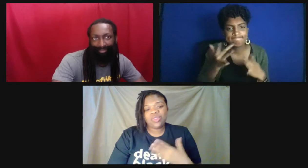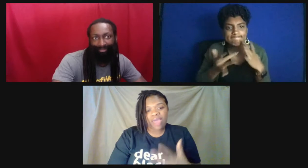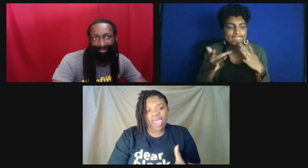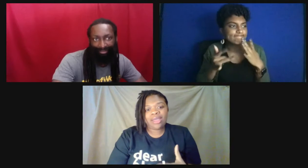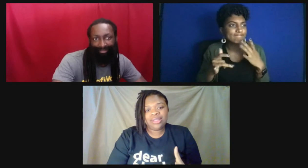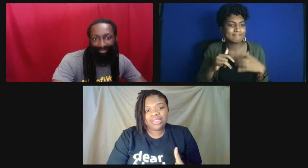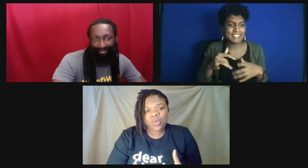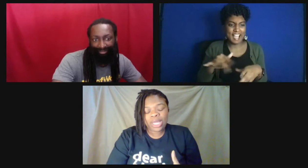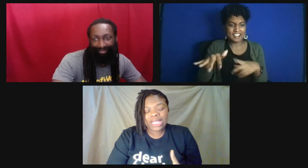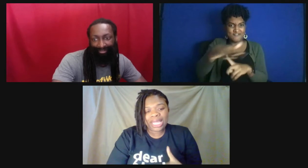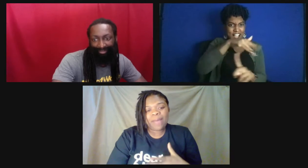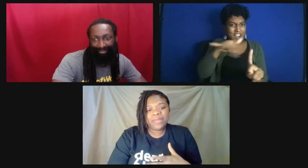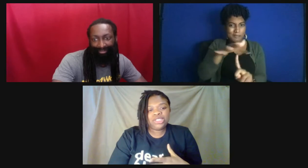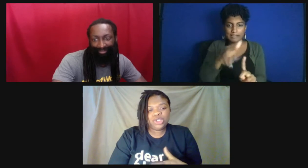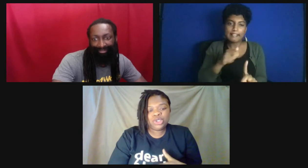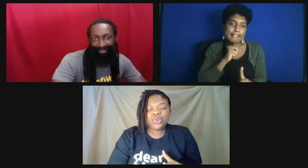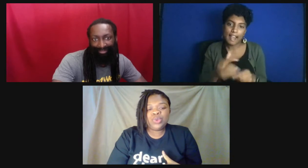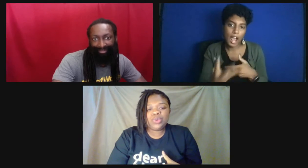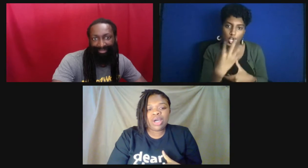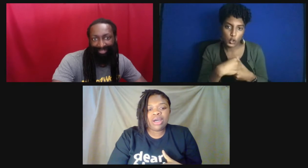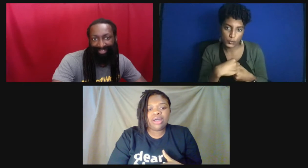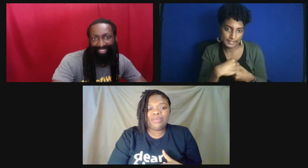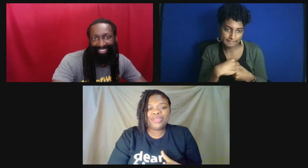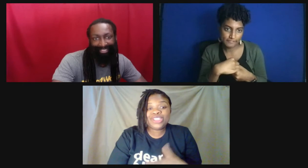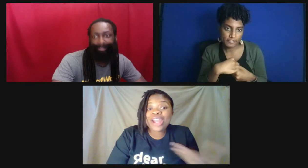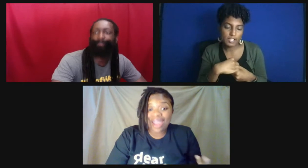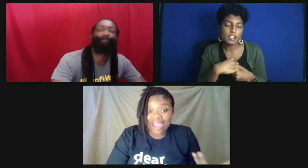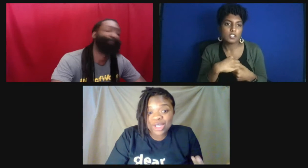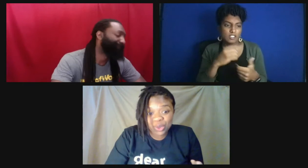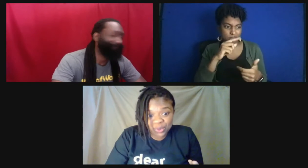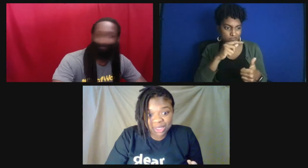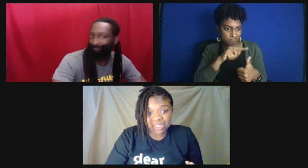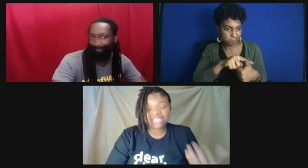and so that is what lead me to start Ikouii